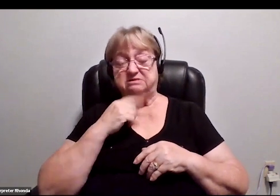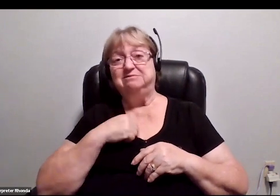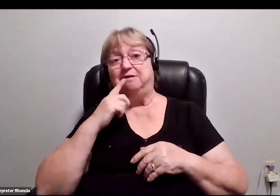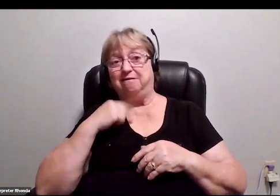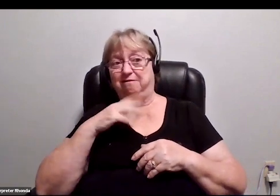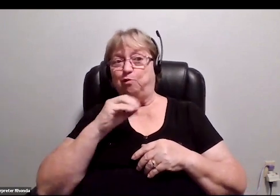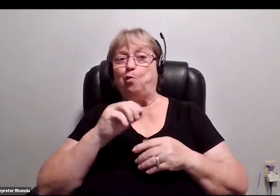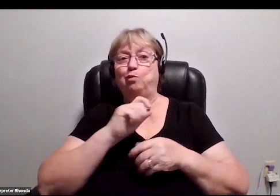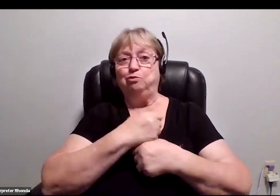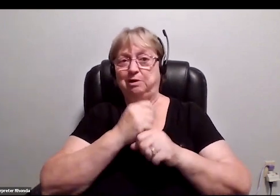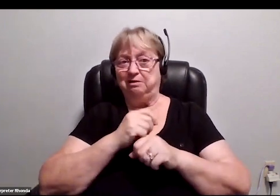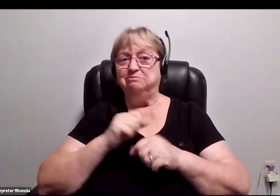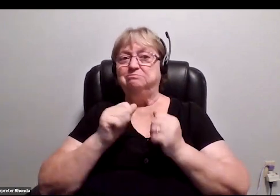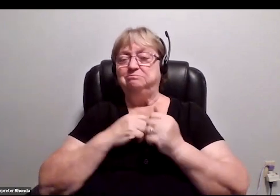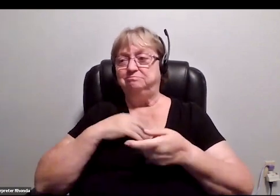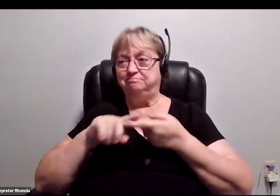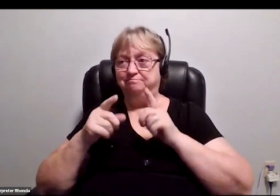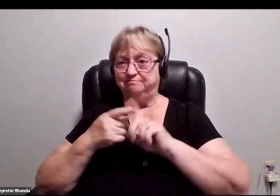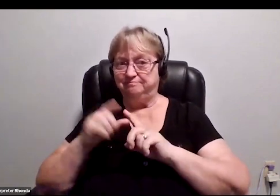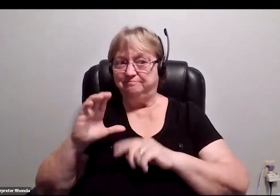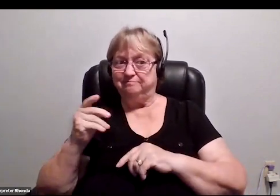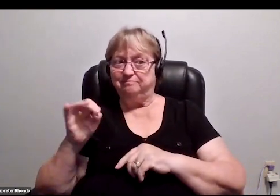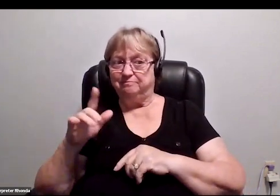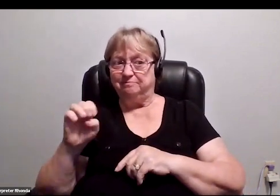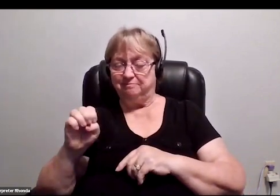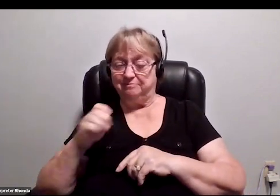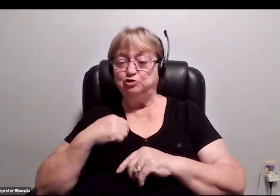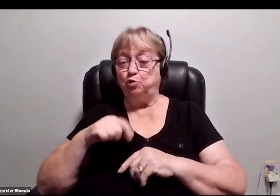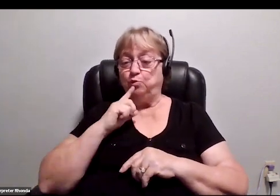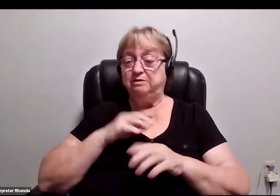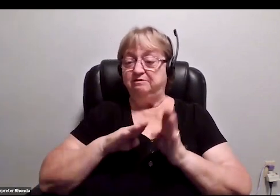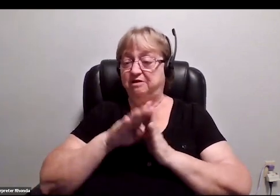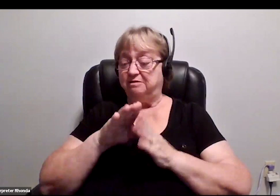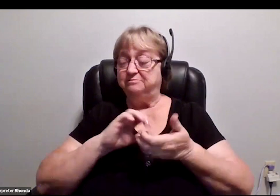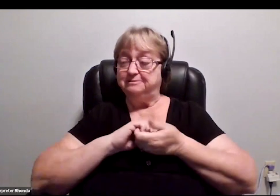Together, we developed collaboration strategies so us as a small team of both blind